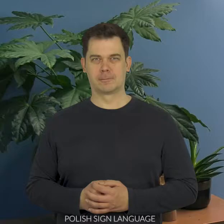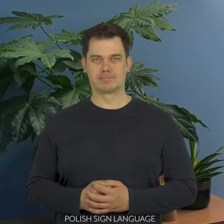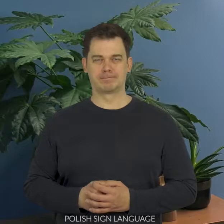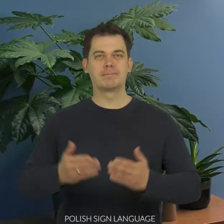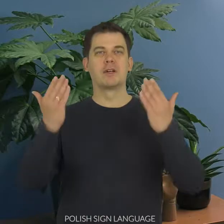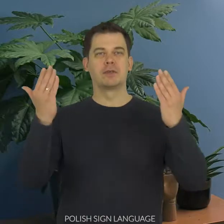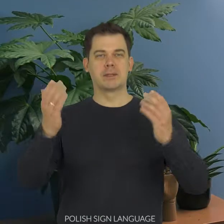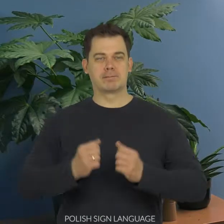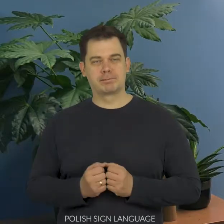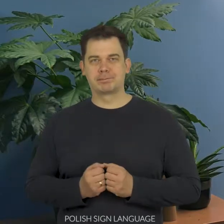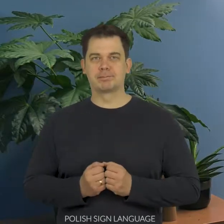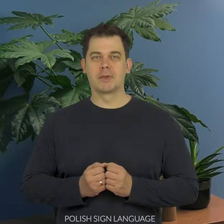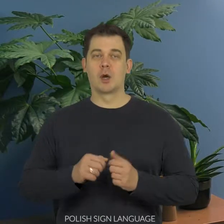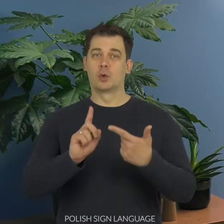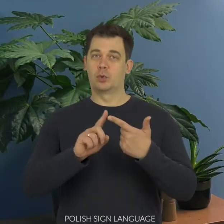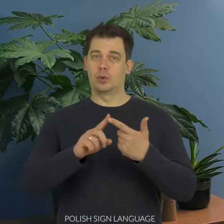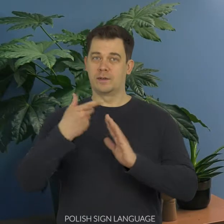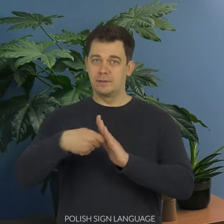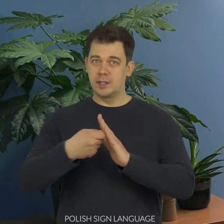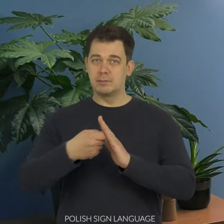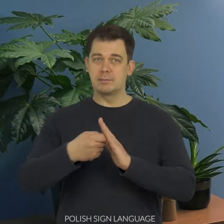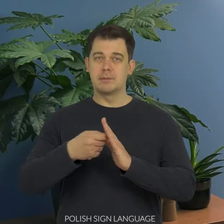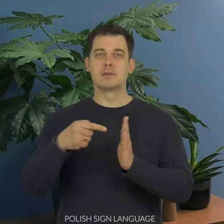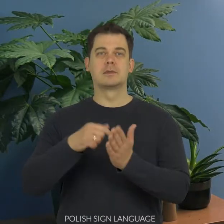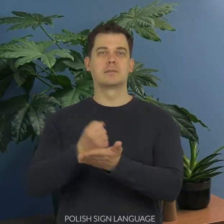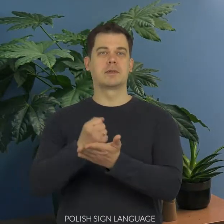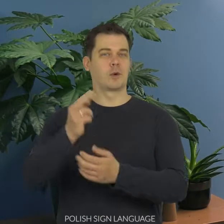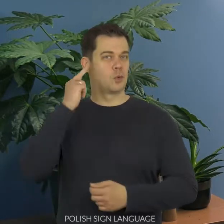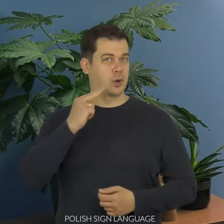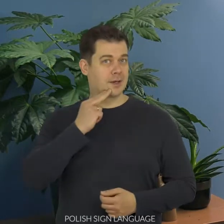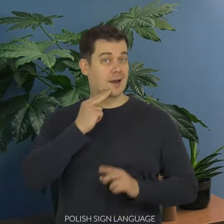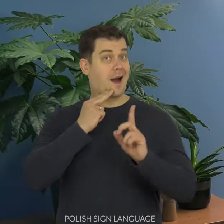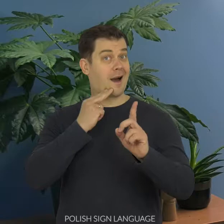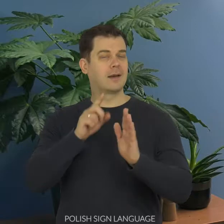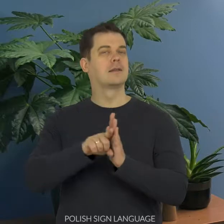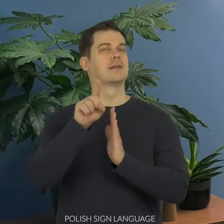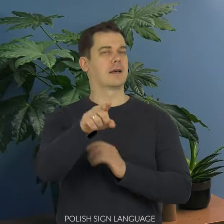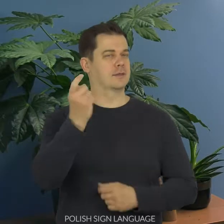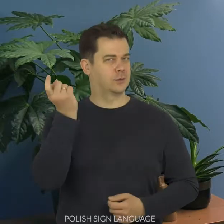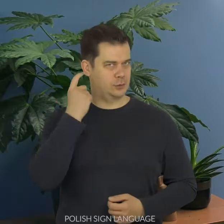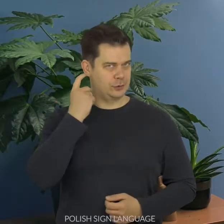Hi, welcome in the second material about the deaf but this time for hearing people.